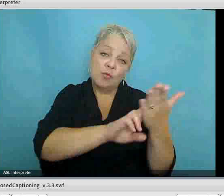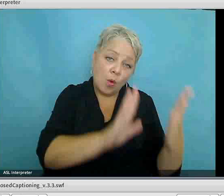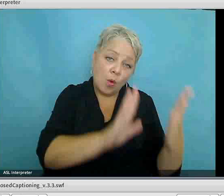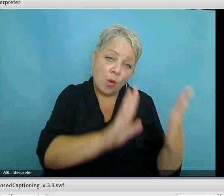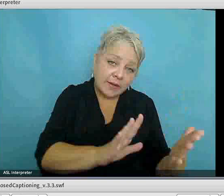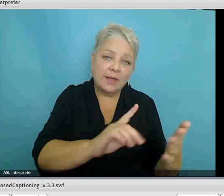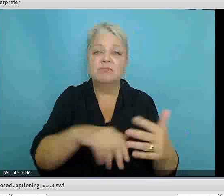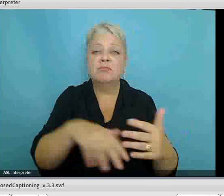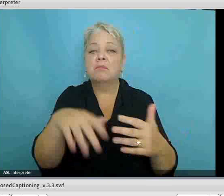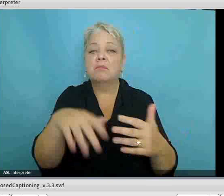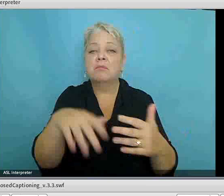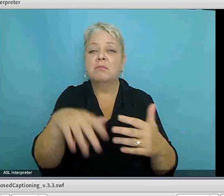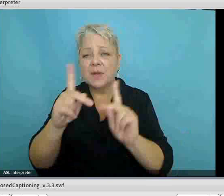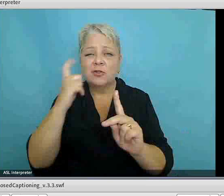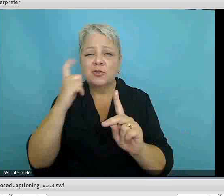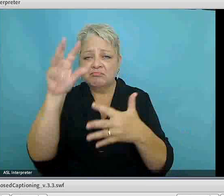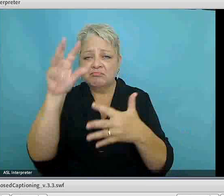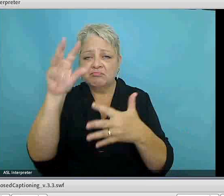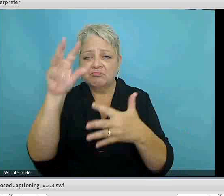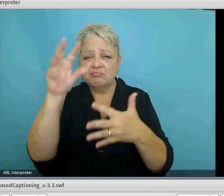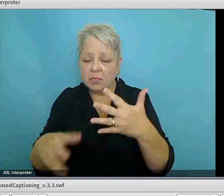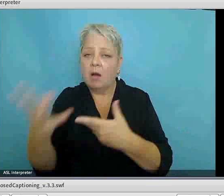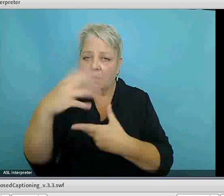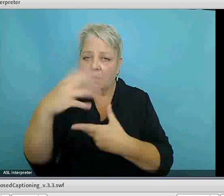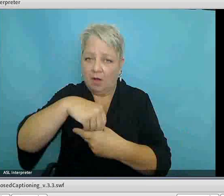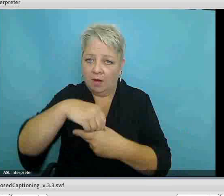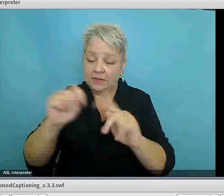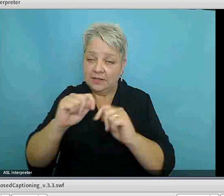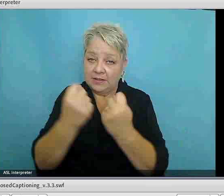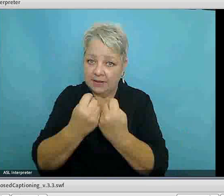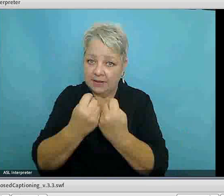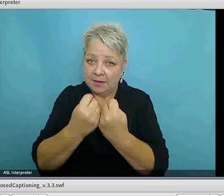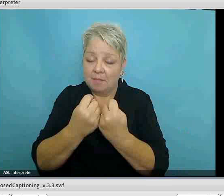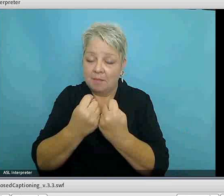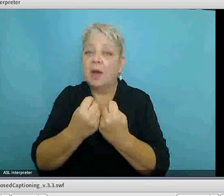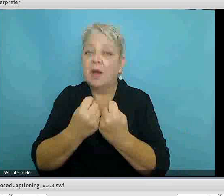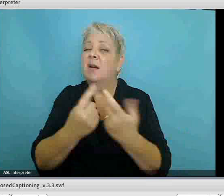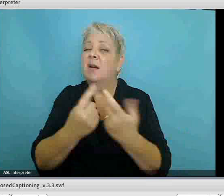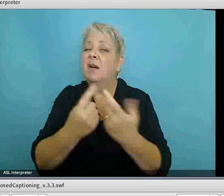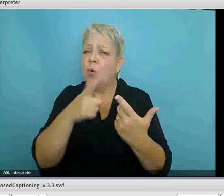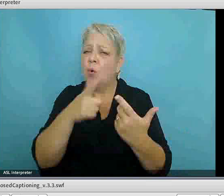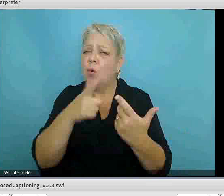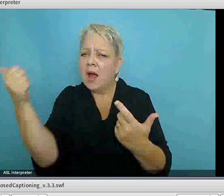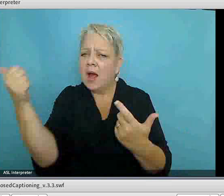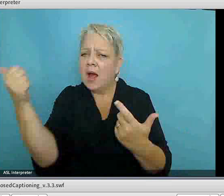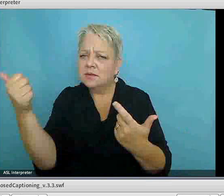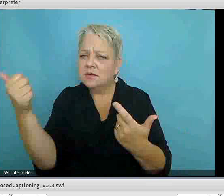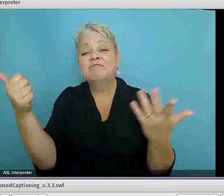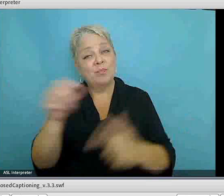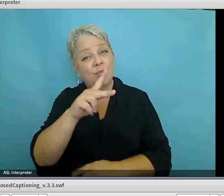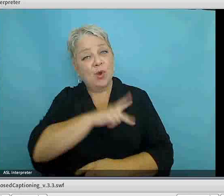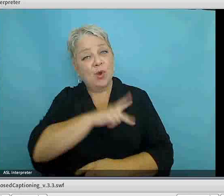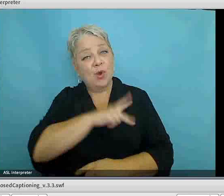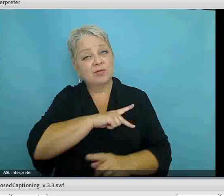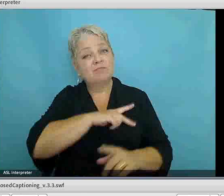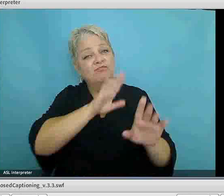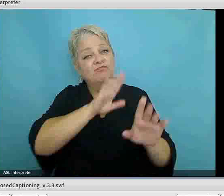Again, it's very -- it's a personal plan, so it will vary based on the needs and preferences